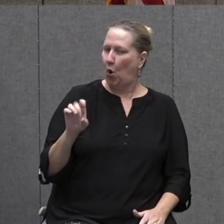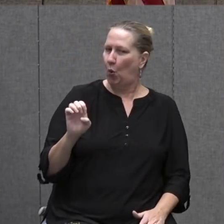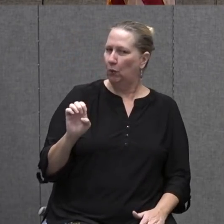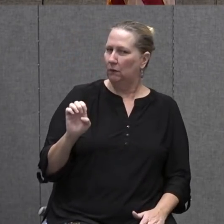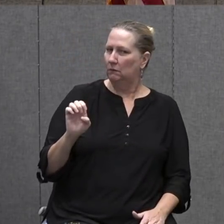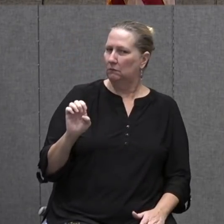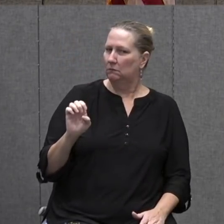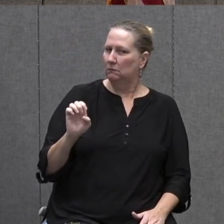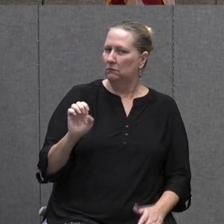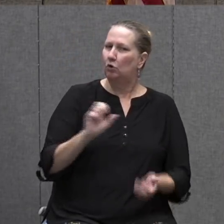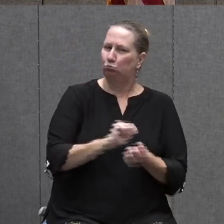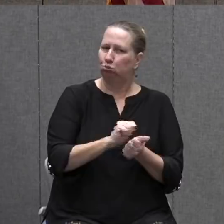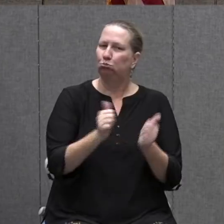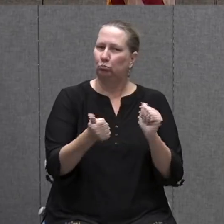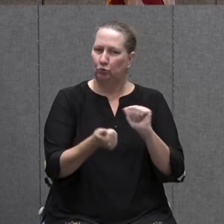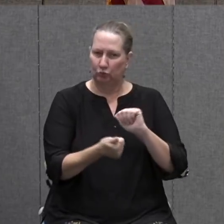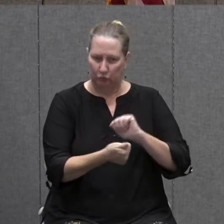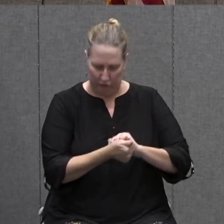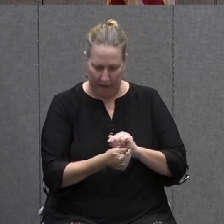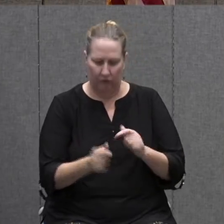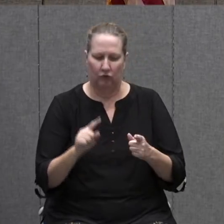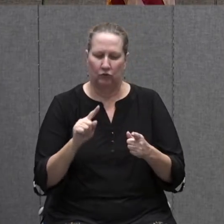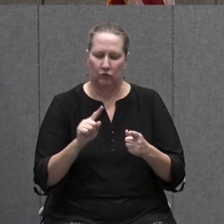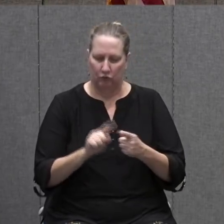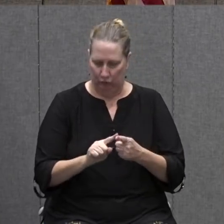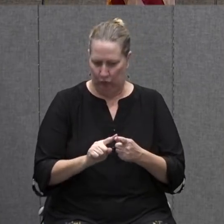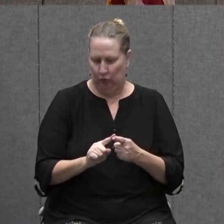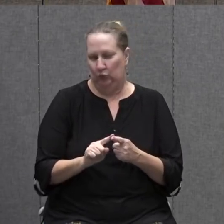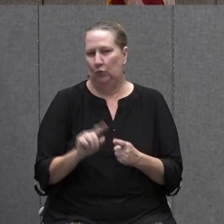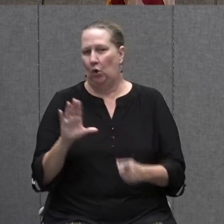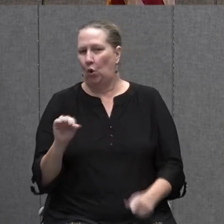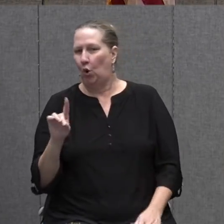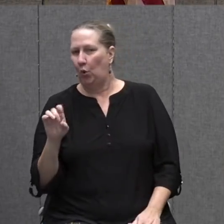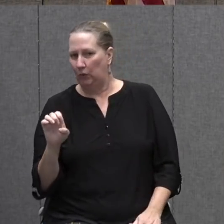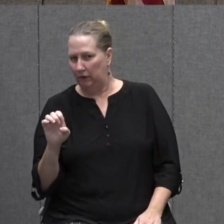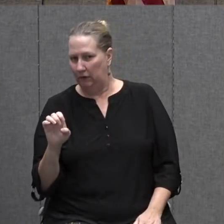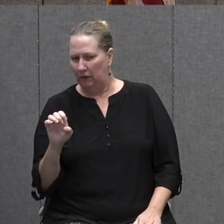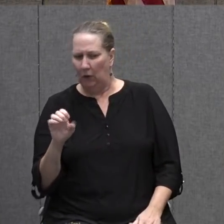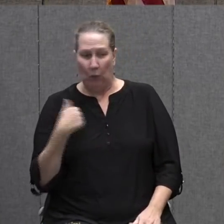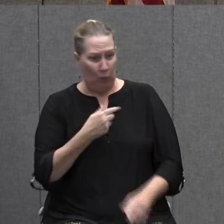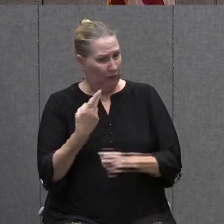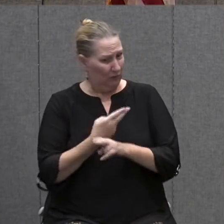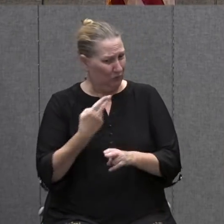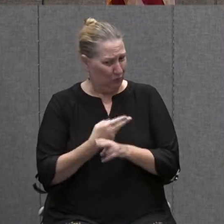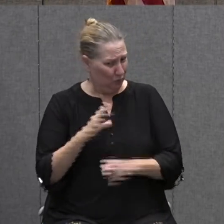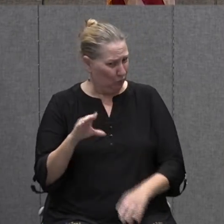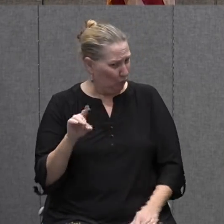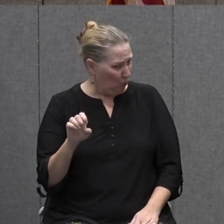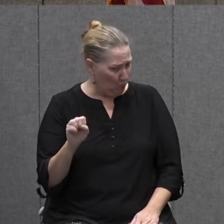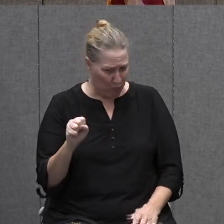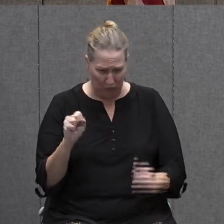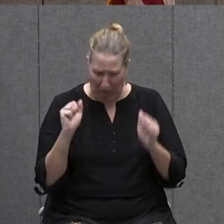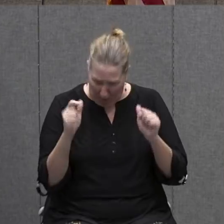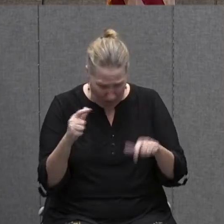And so we use codes all the time and sometimes we don't even know that we are actually using codes.